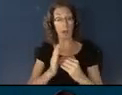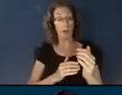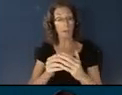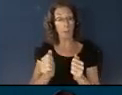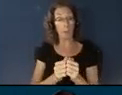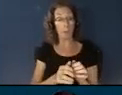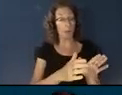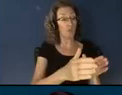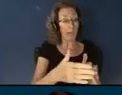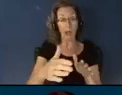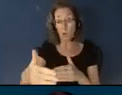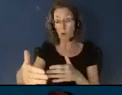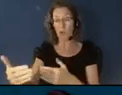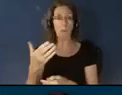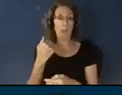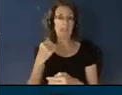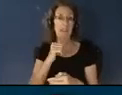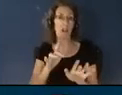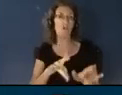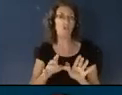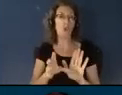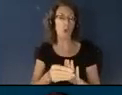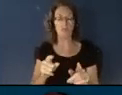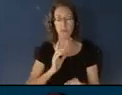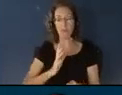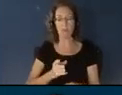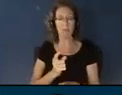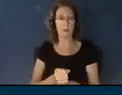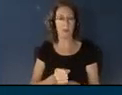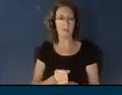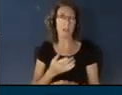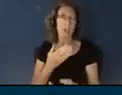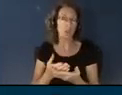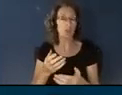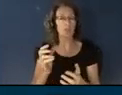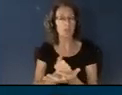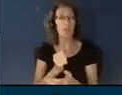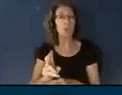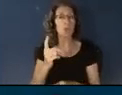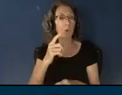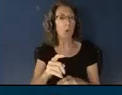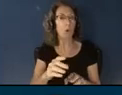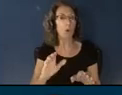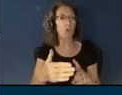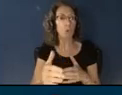it's best that it not be recorded. That sounds fine that's that's a good use of a breakout room so like I said we're not here to record everything